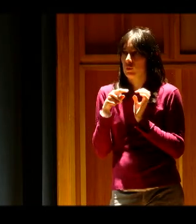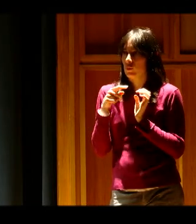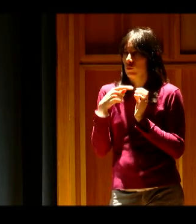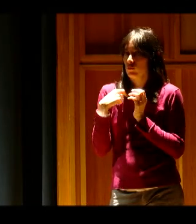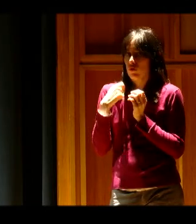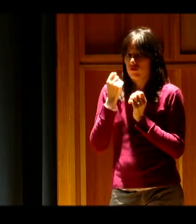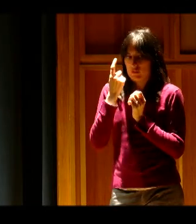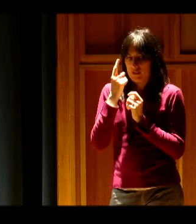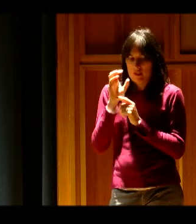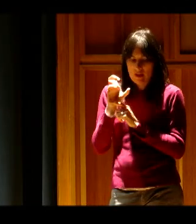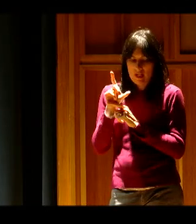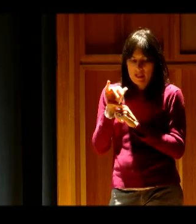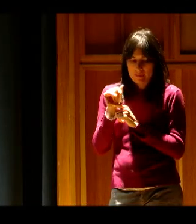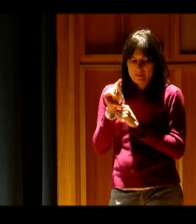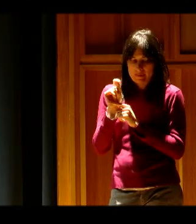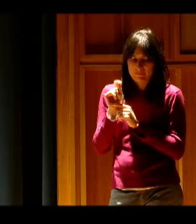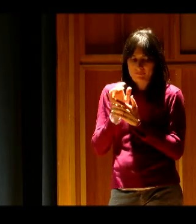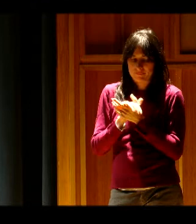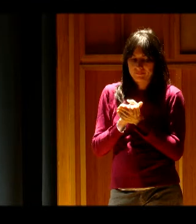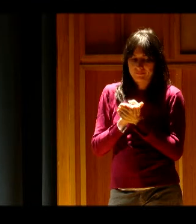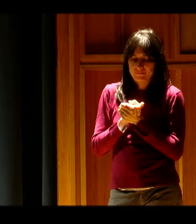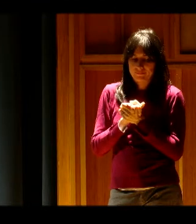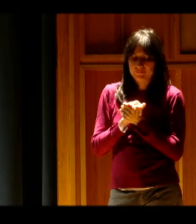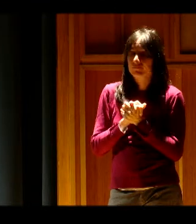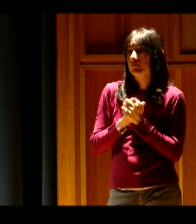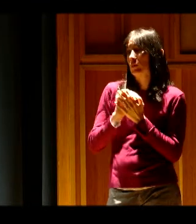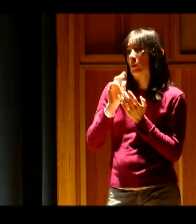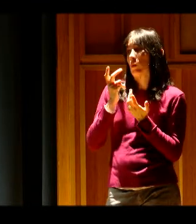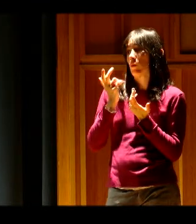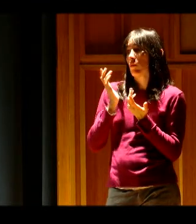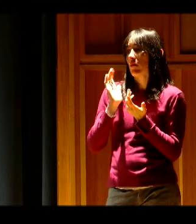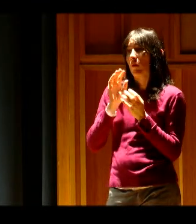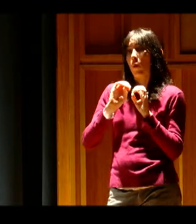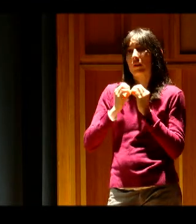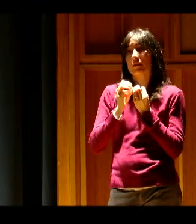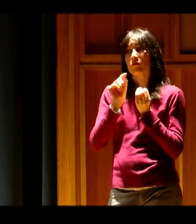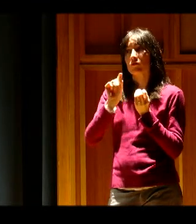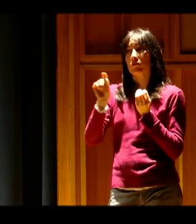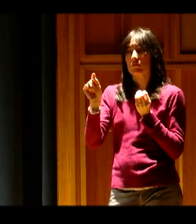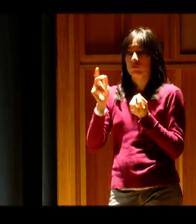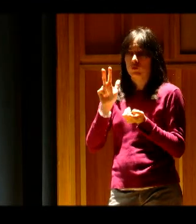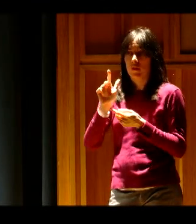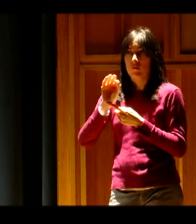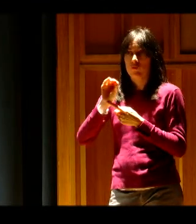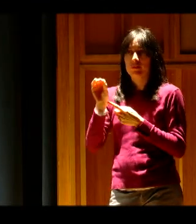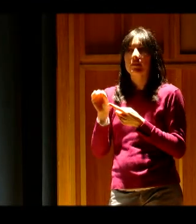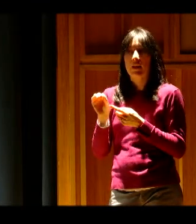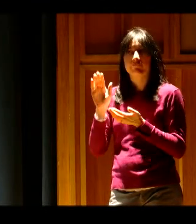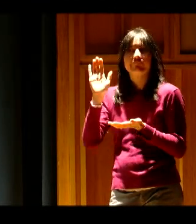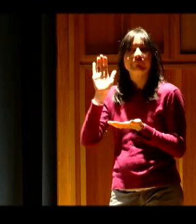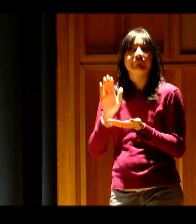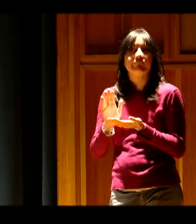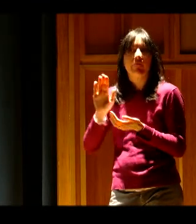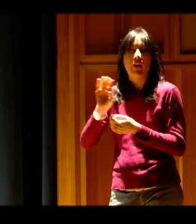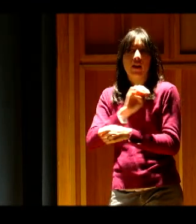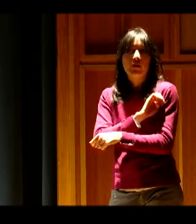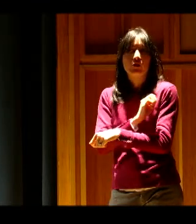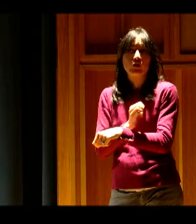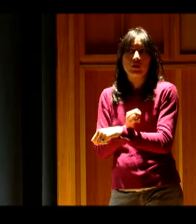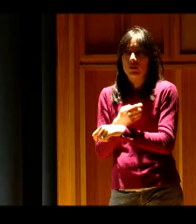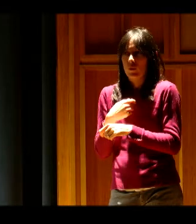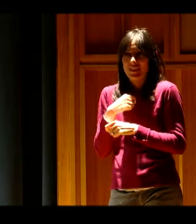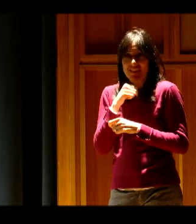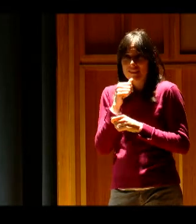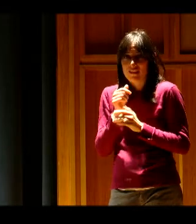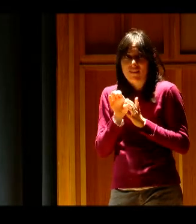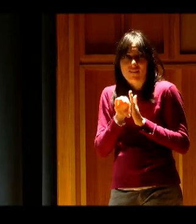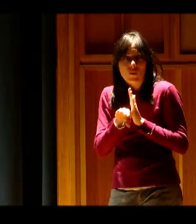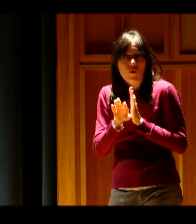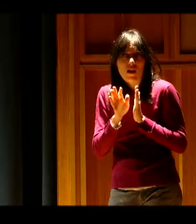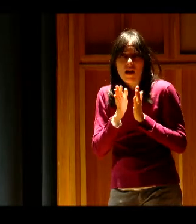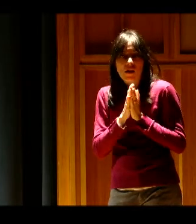And what we found is that 23% of our organizations decreased their energy, we didn't ask them to do anything just report.